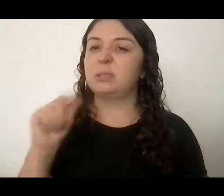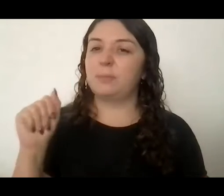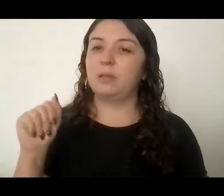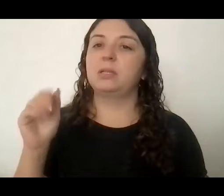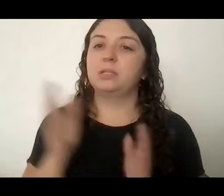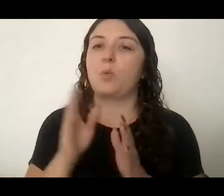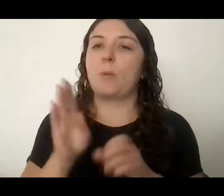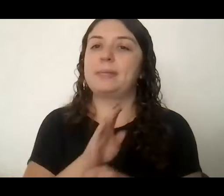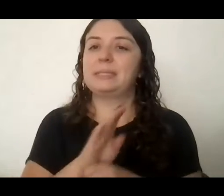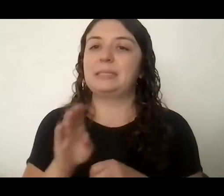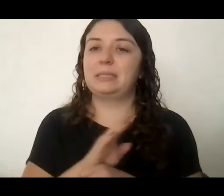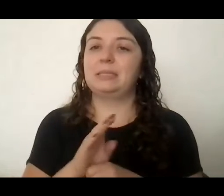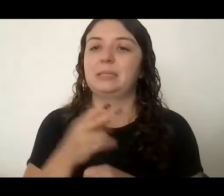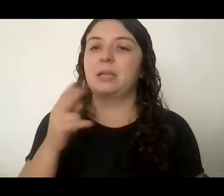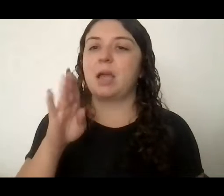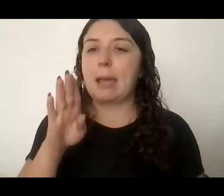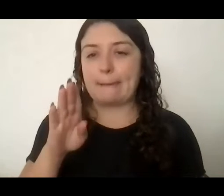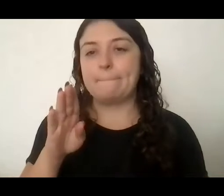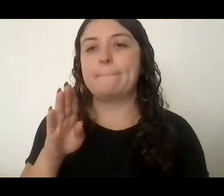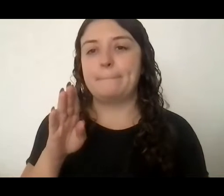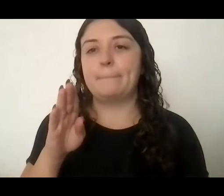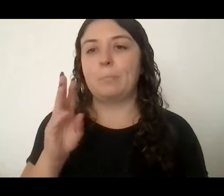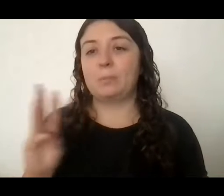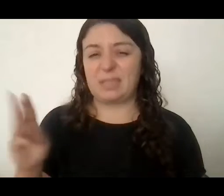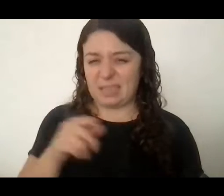website, and Ciara, it would be Ciara, it would be amazing if you could drop a link